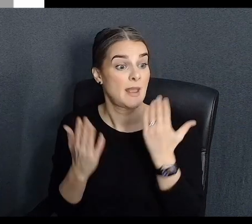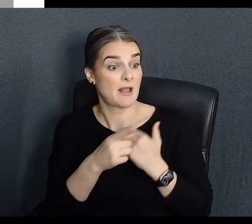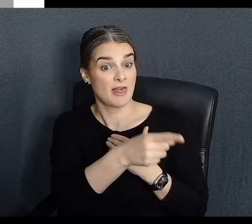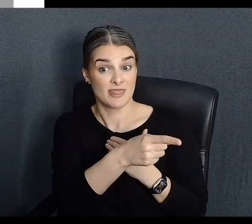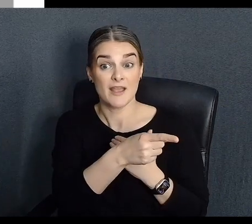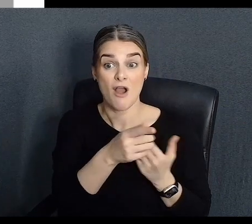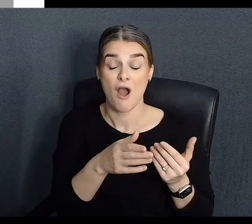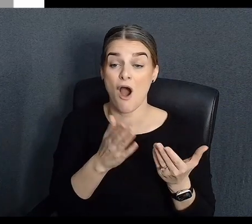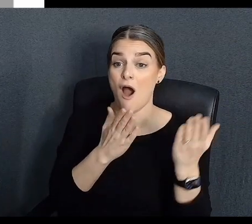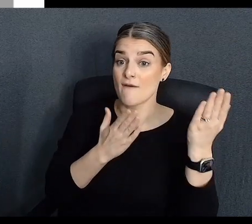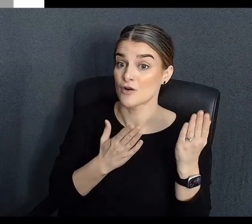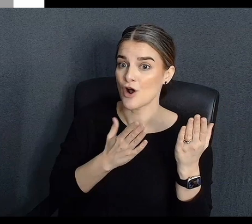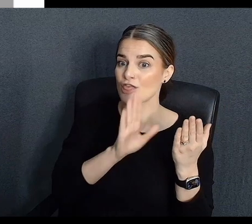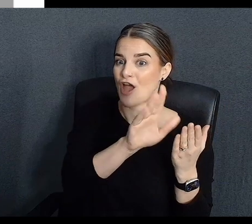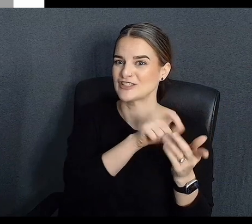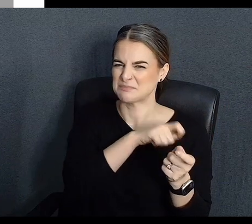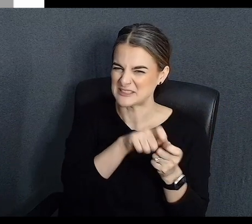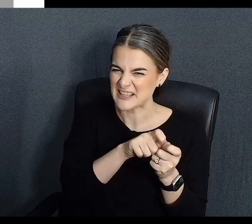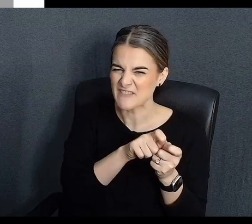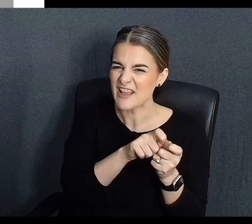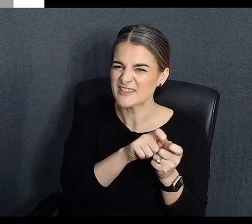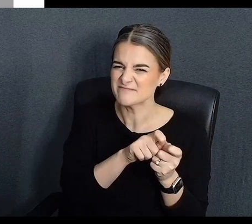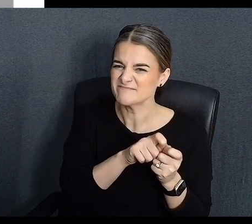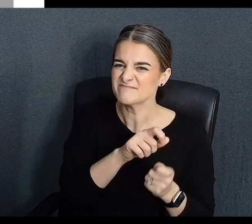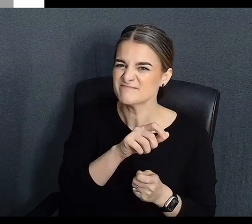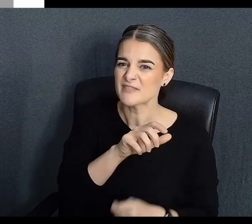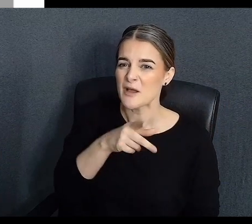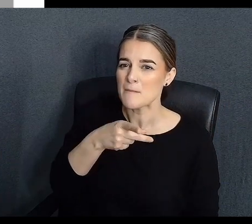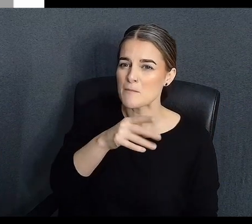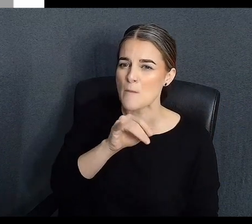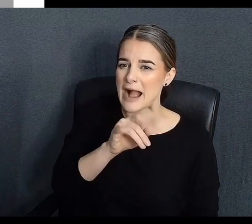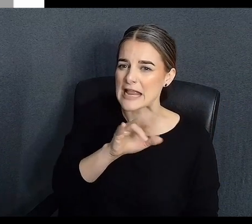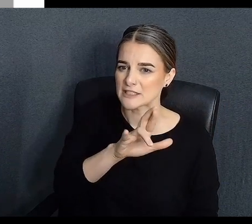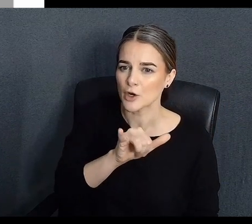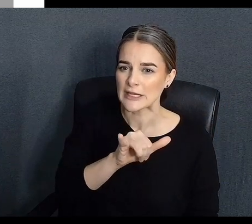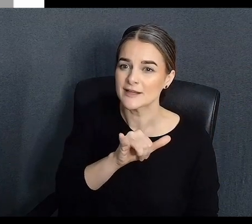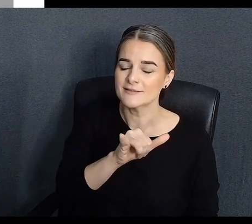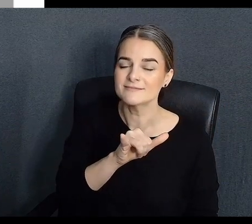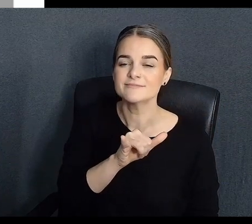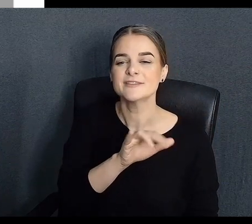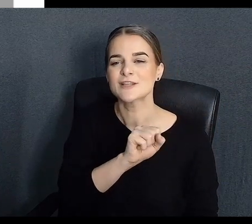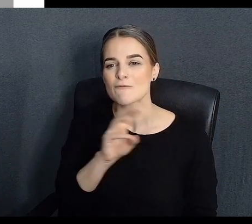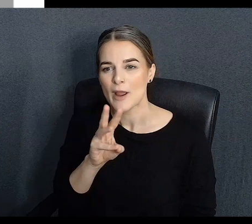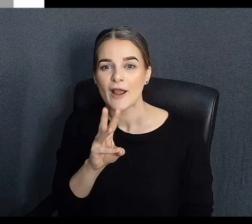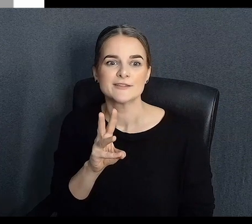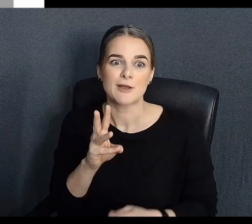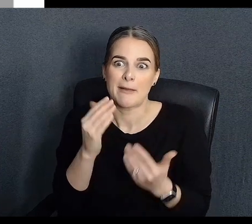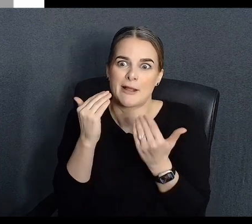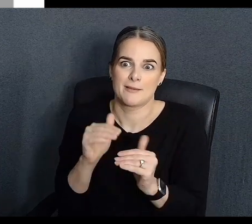and AAC software, so that might narrow down some of our choices. That's kind of the same thing too, with some of our access methods.